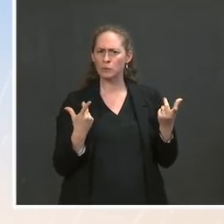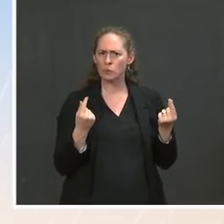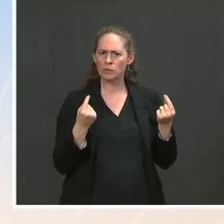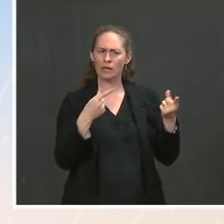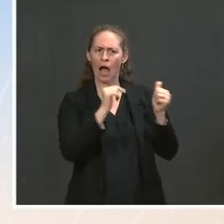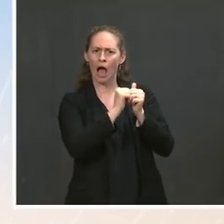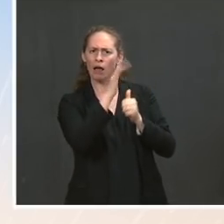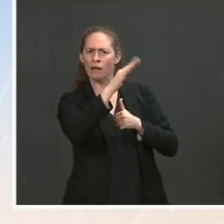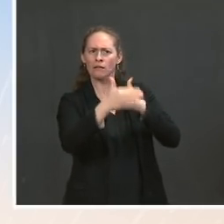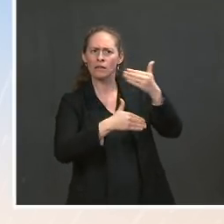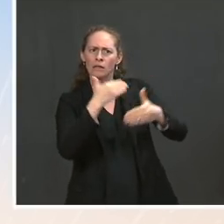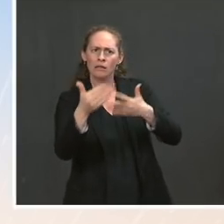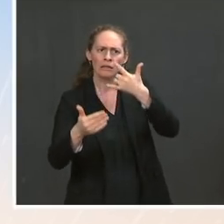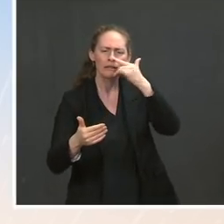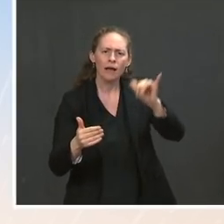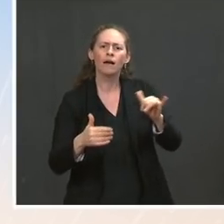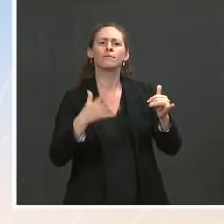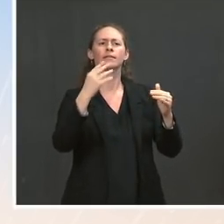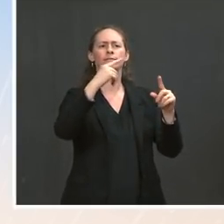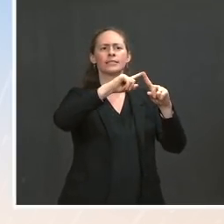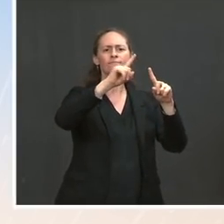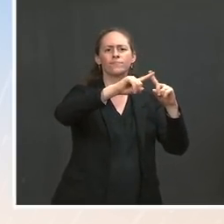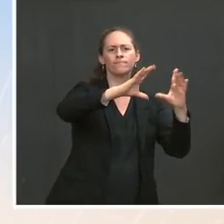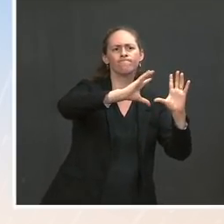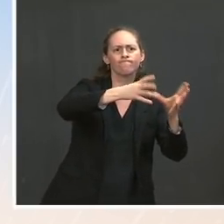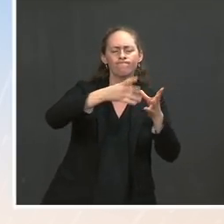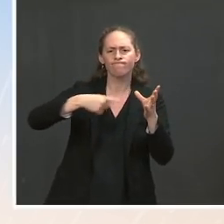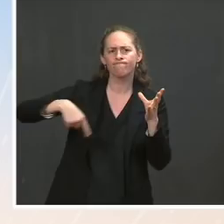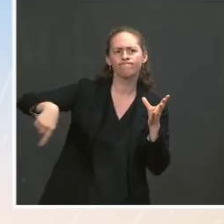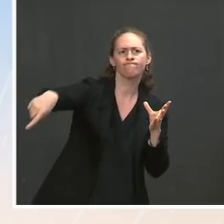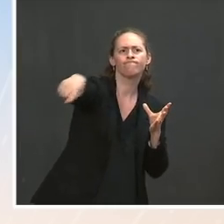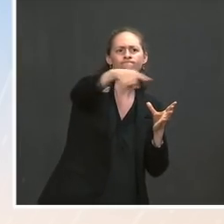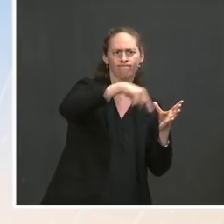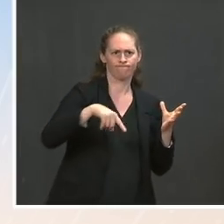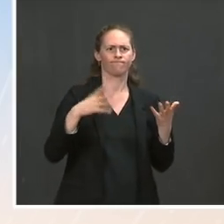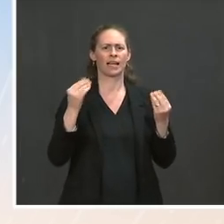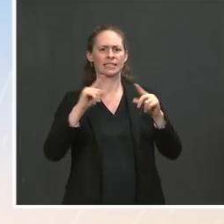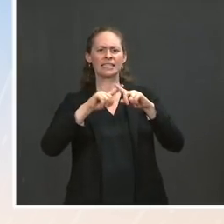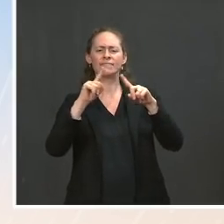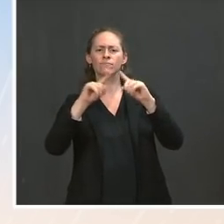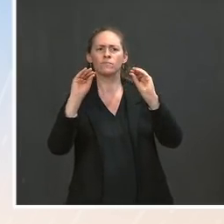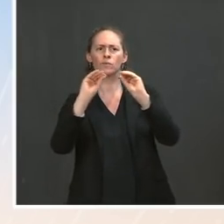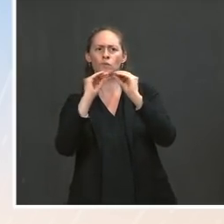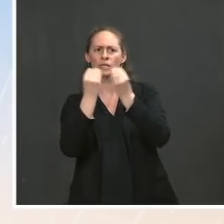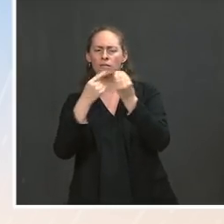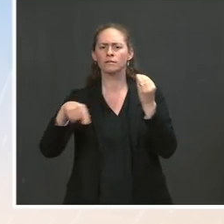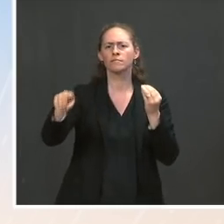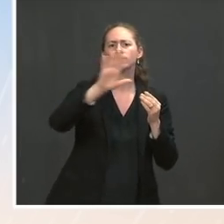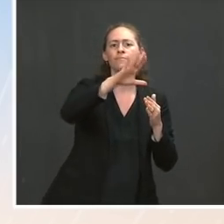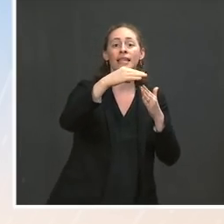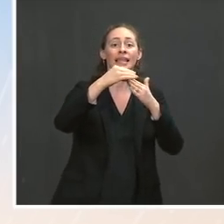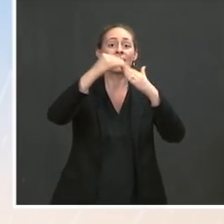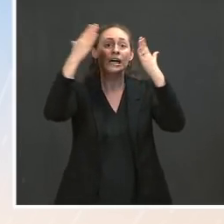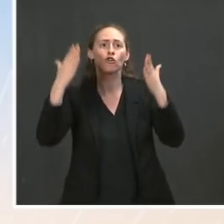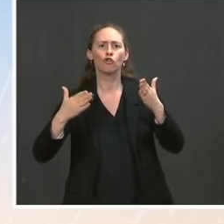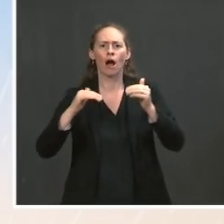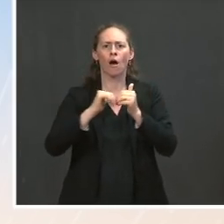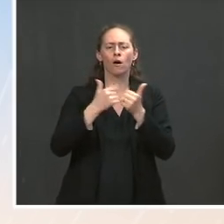that may take legal action that will be leading an activism. Some of that is going to be more appropriate from outside of the White House.